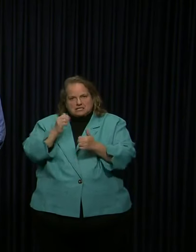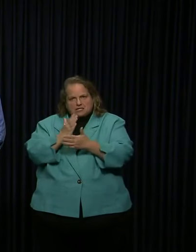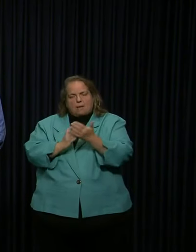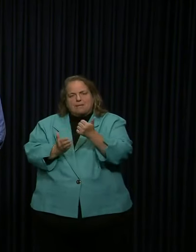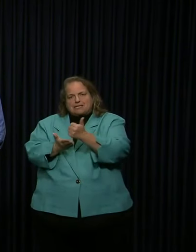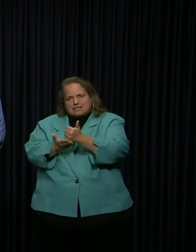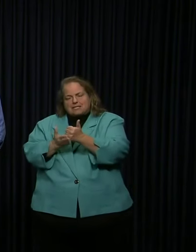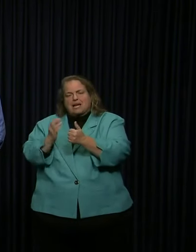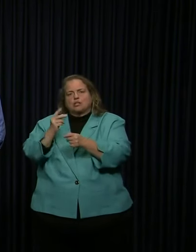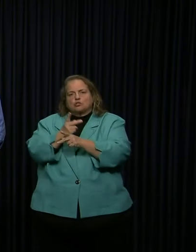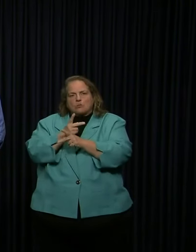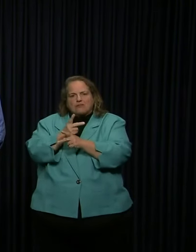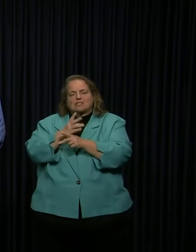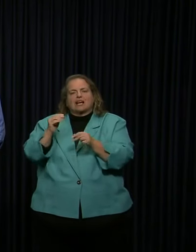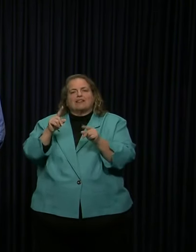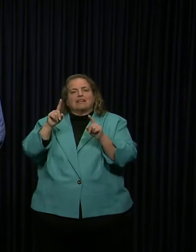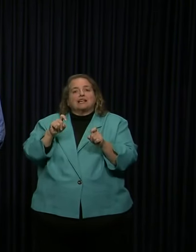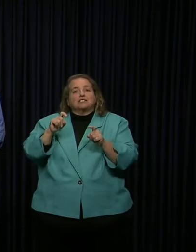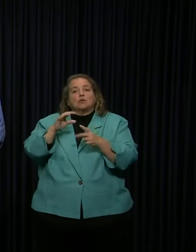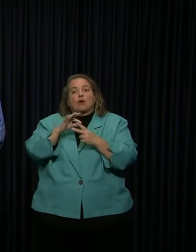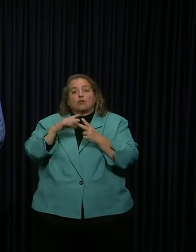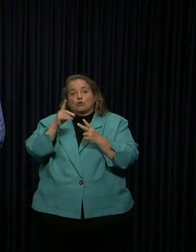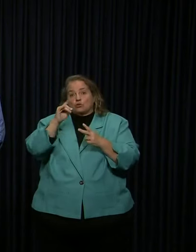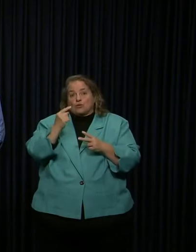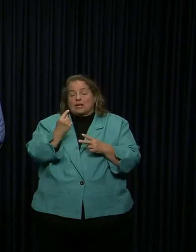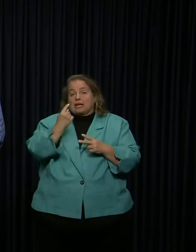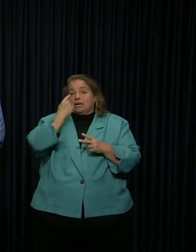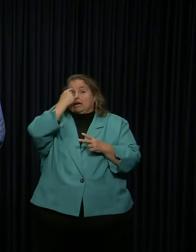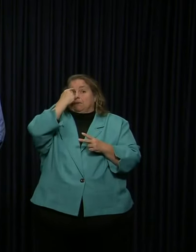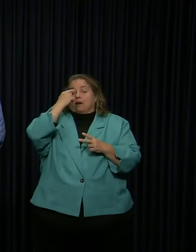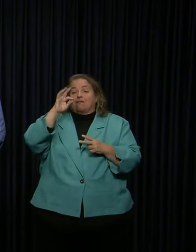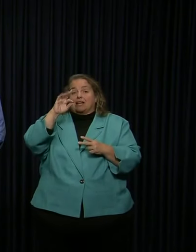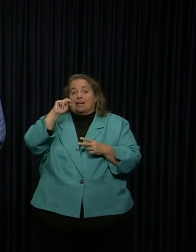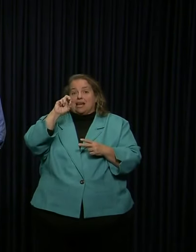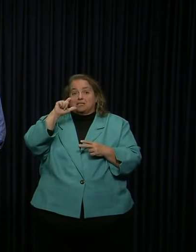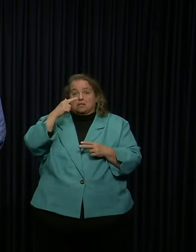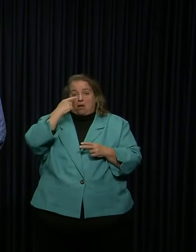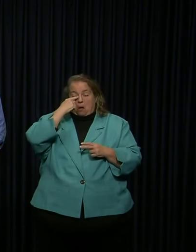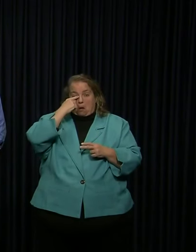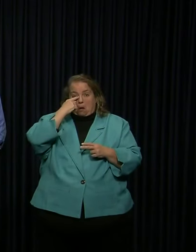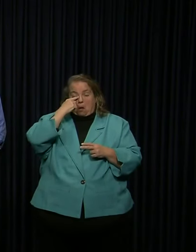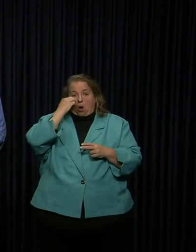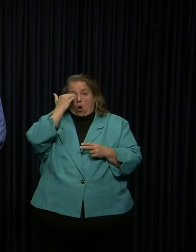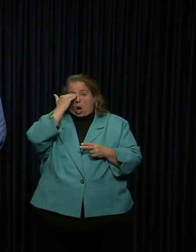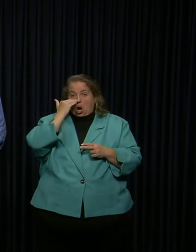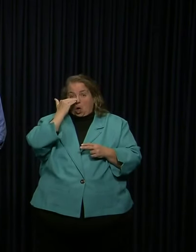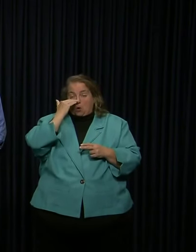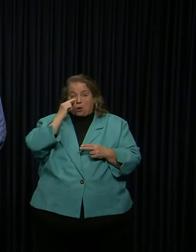CERTAINLY MY INTENT WAS TO MOVE ALL DEADLINES SIMILARLY.